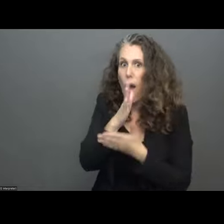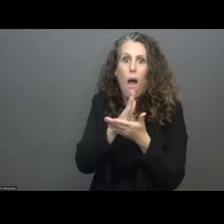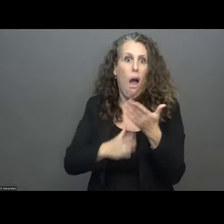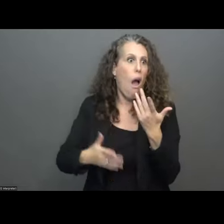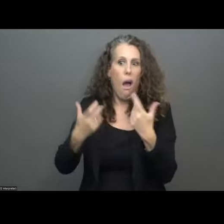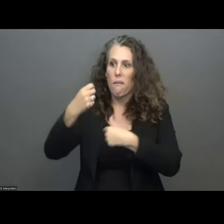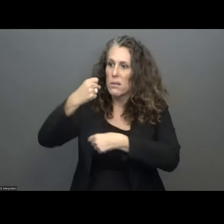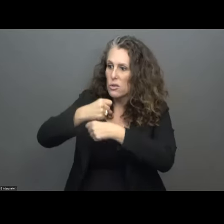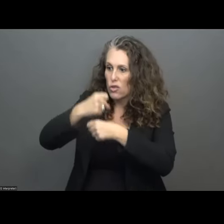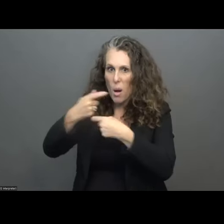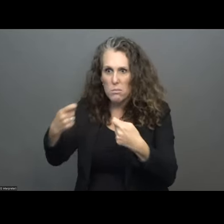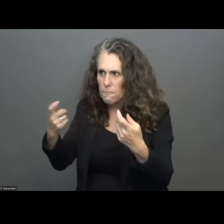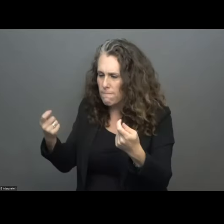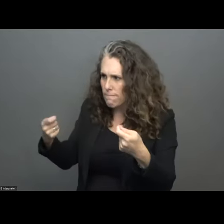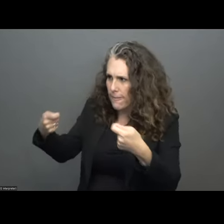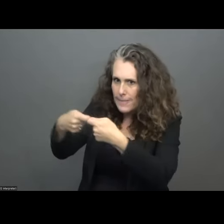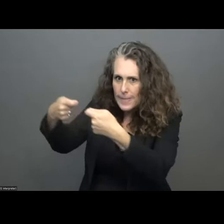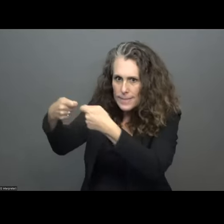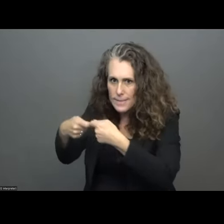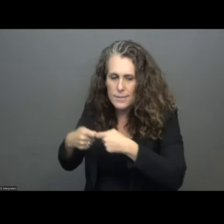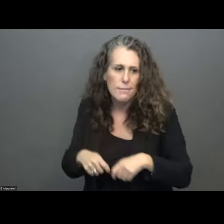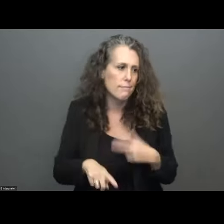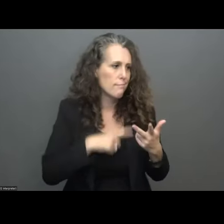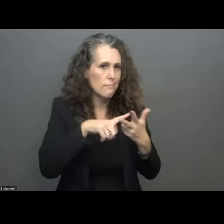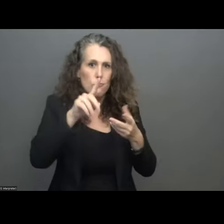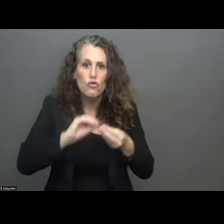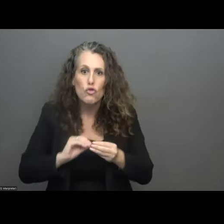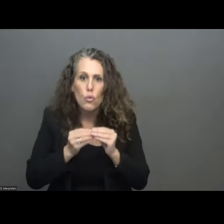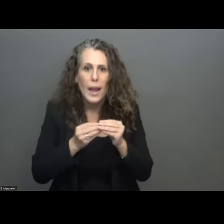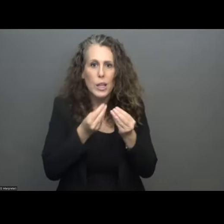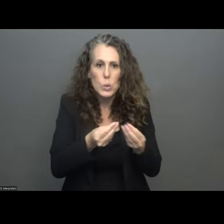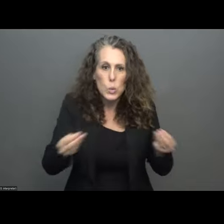working on development of tools and guidance on the employment of first with disabilities.